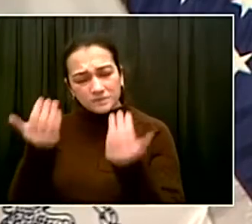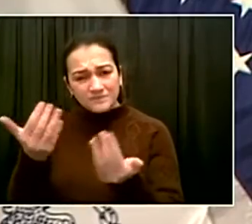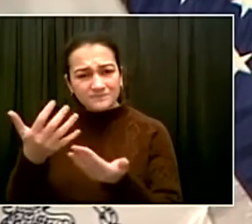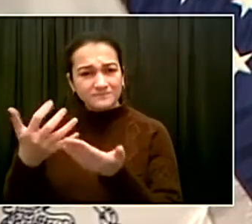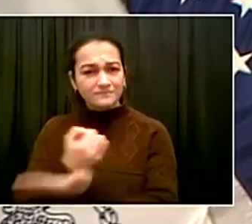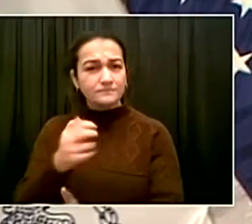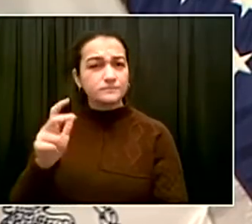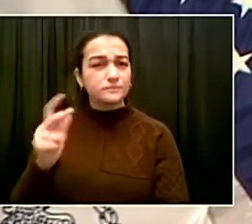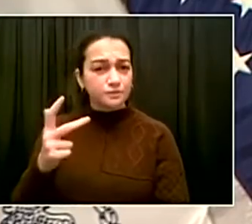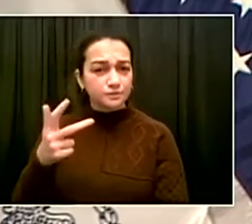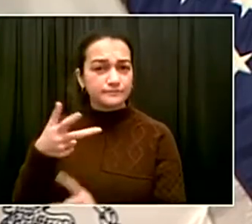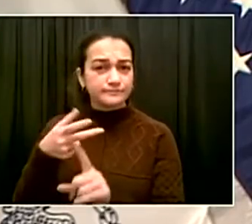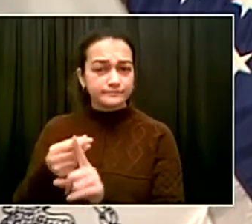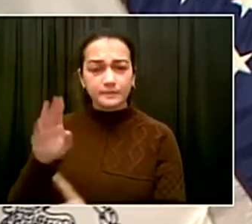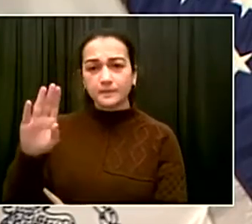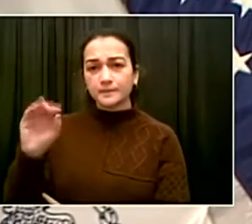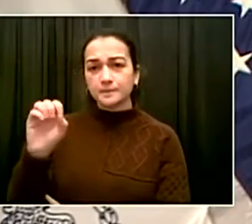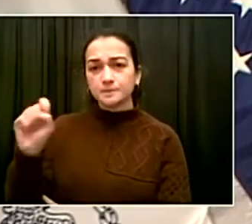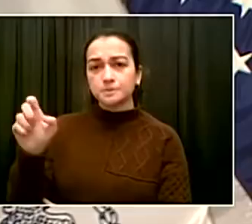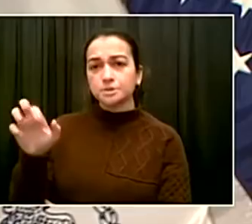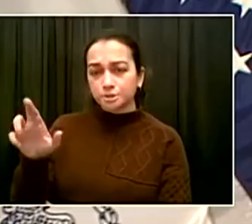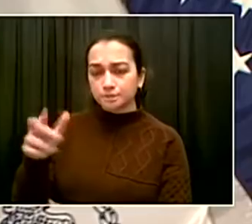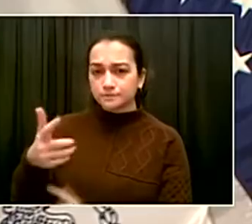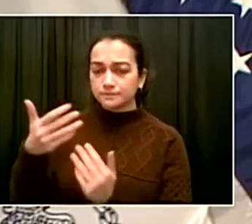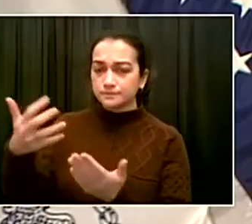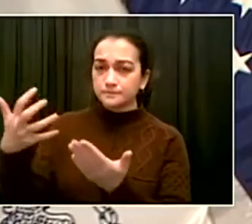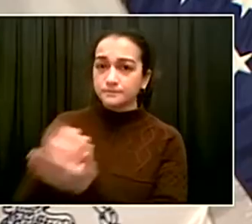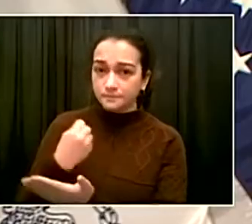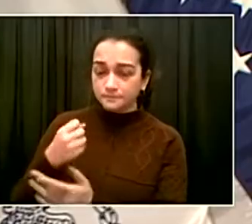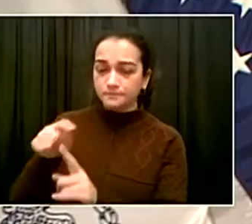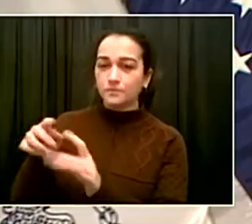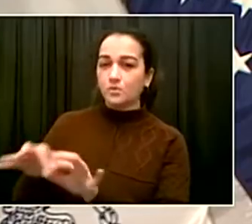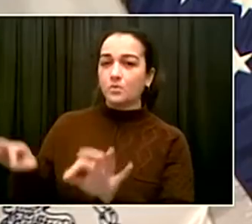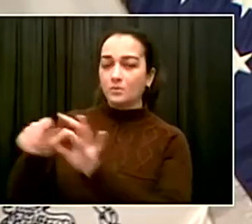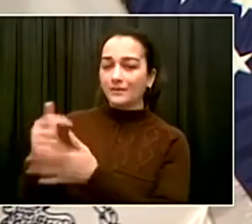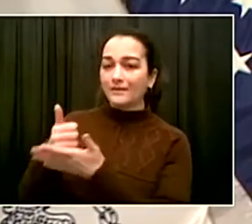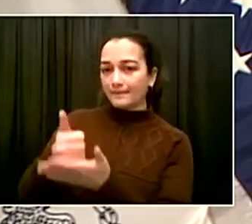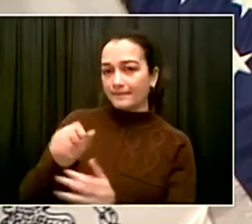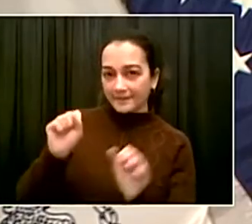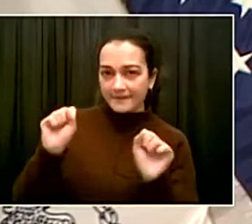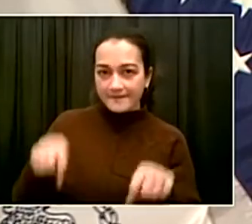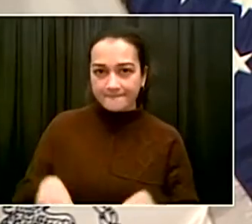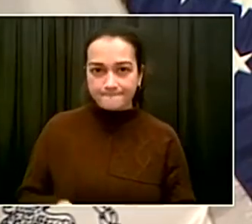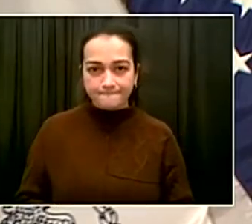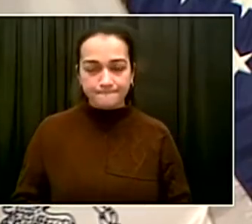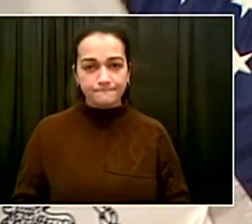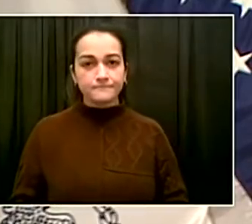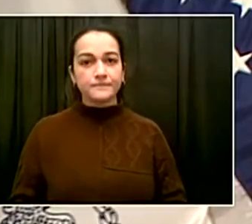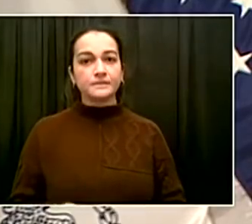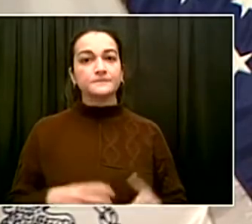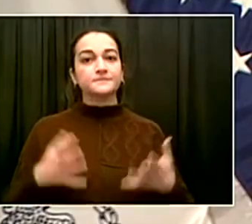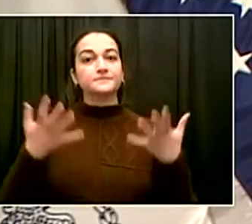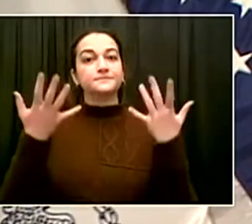PEOPLE GET BOOSTERS.